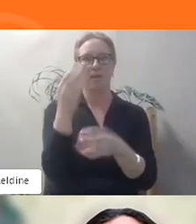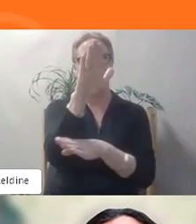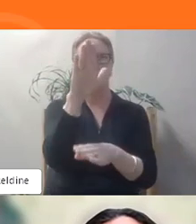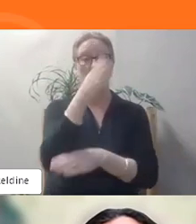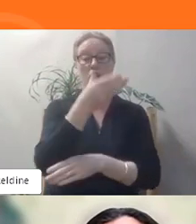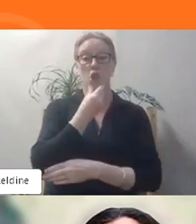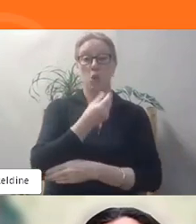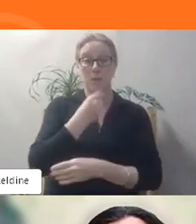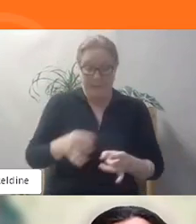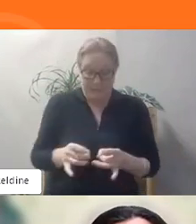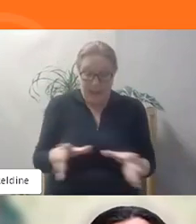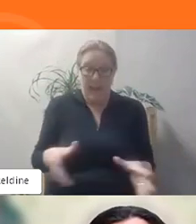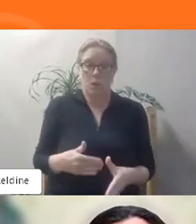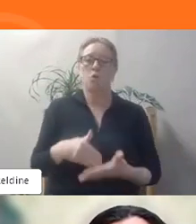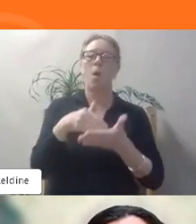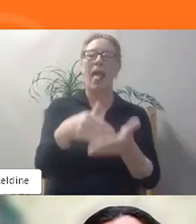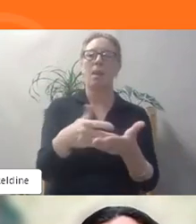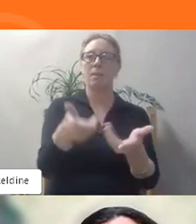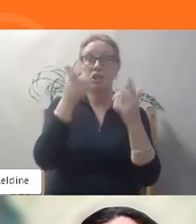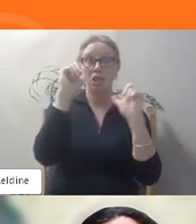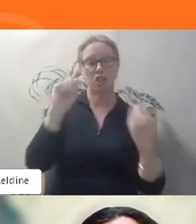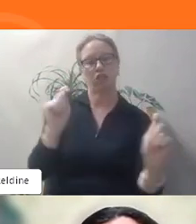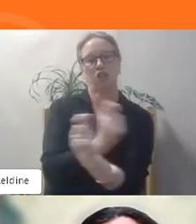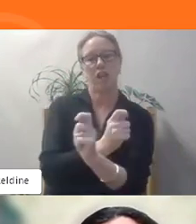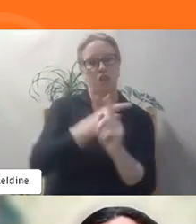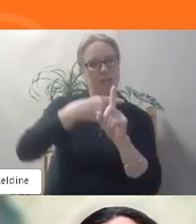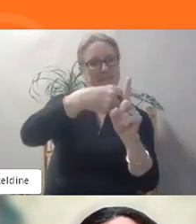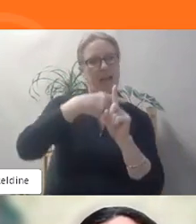to help shift the teaching in ways that target those who need it,